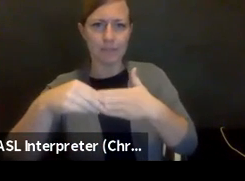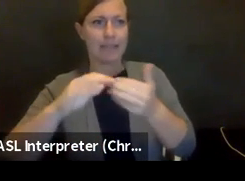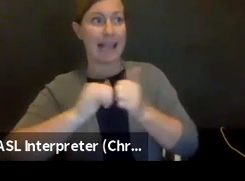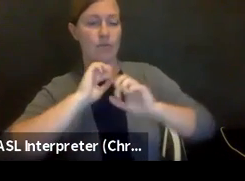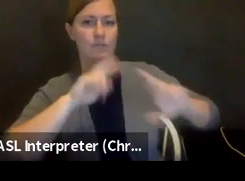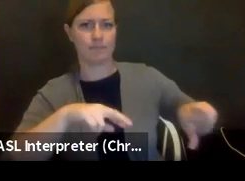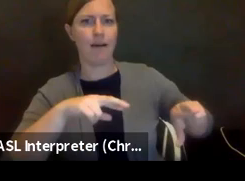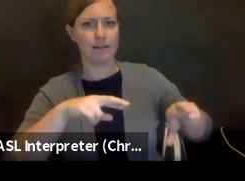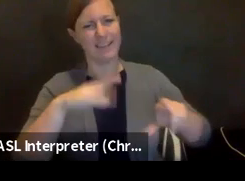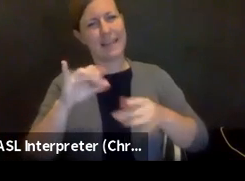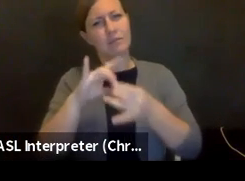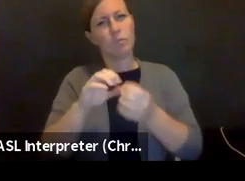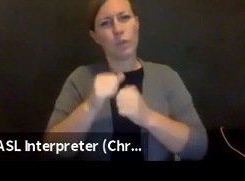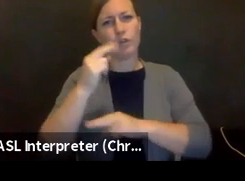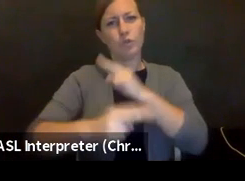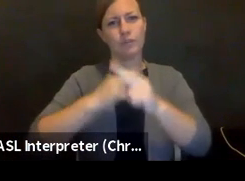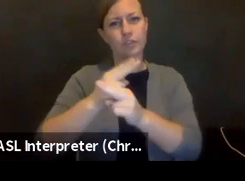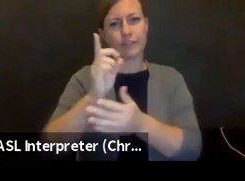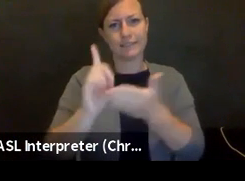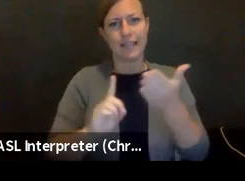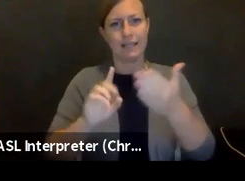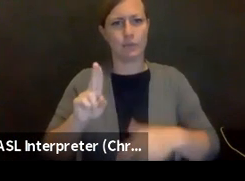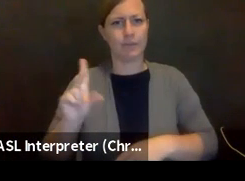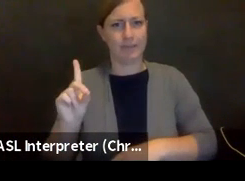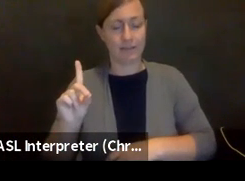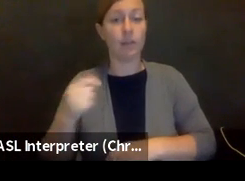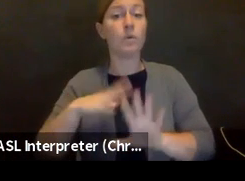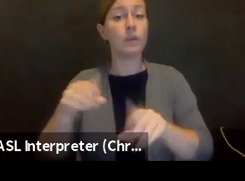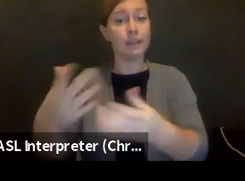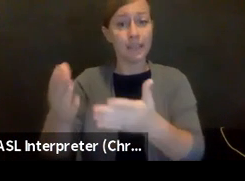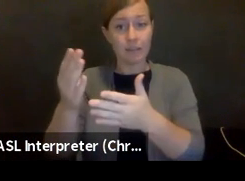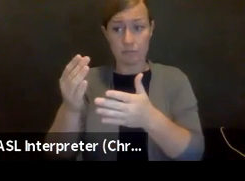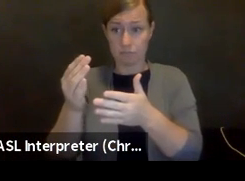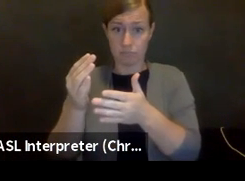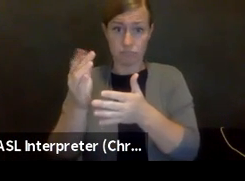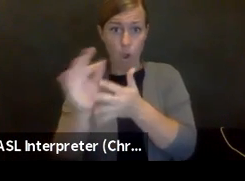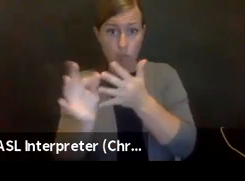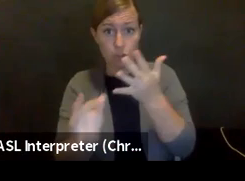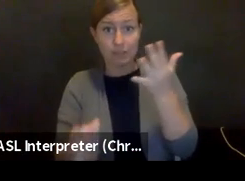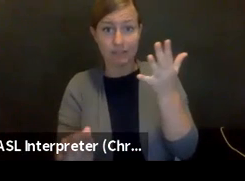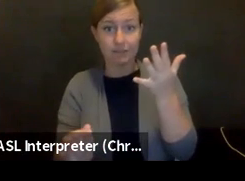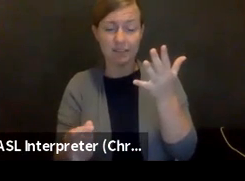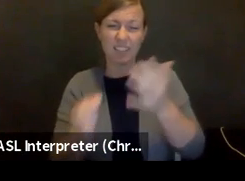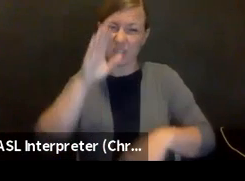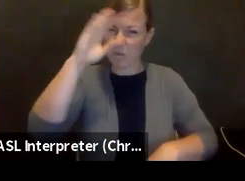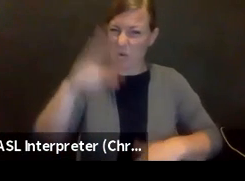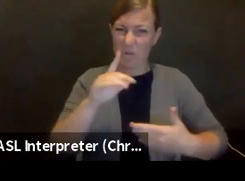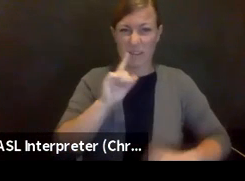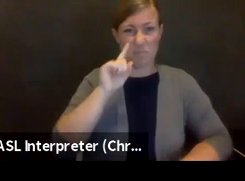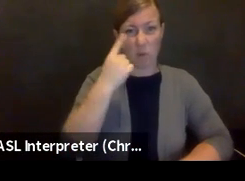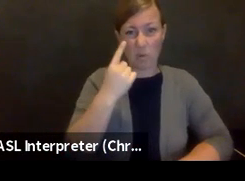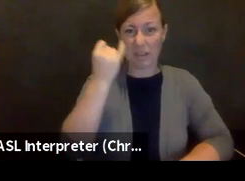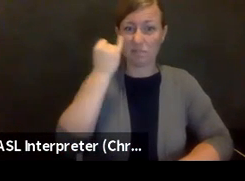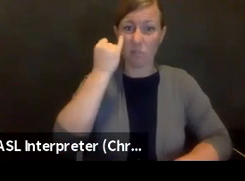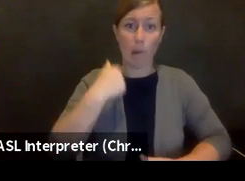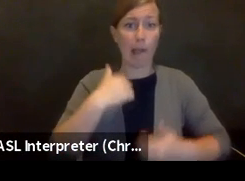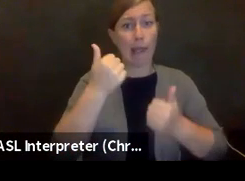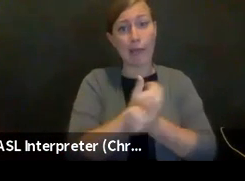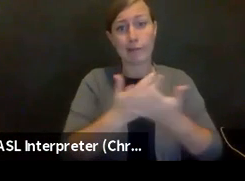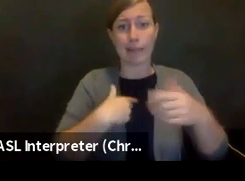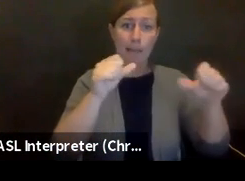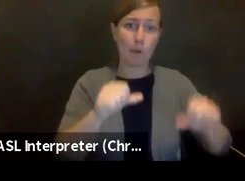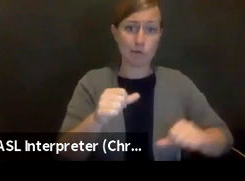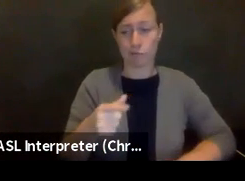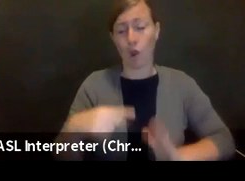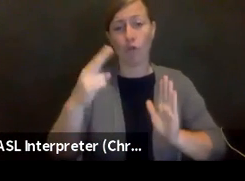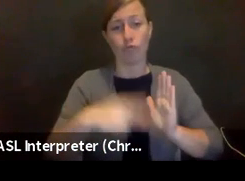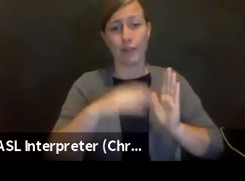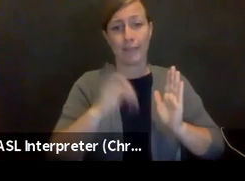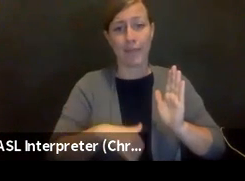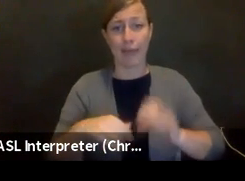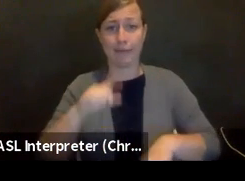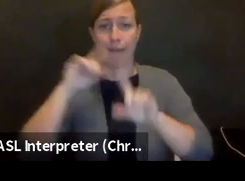Katherine Livick - ESD 112: concept. We want to see if we can give students some options. And frankly, it would be really boring if every assignment I post is read this and answer the questions in text. Right?